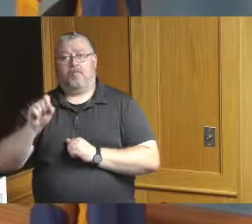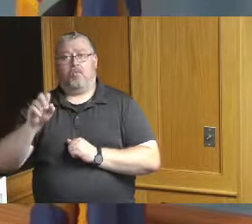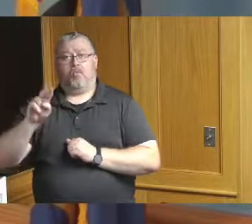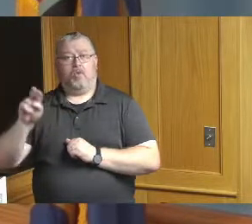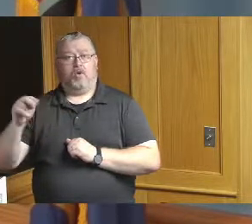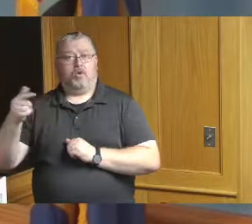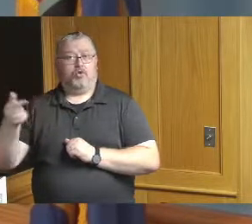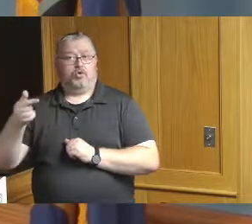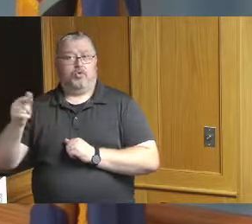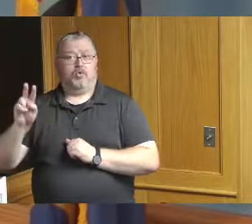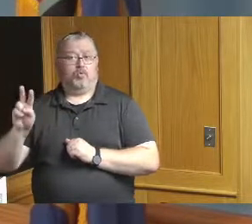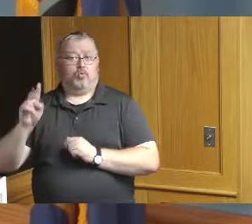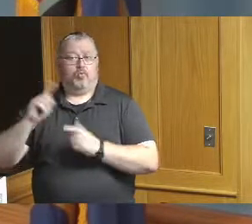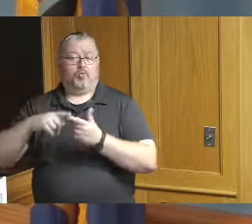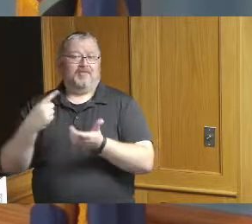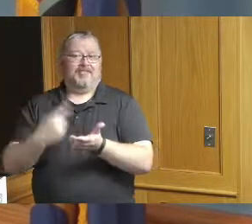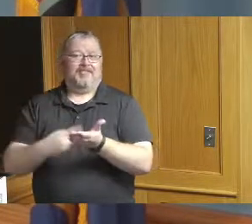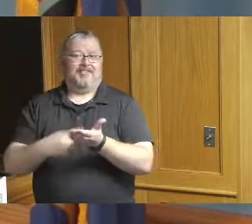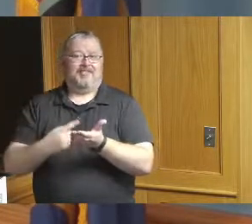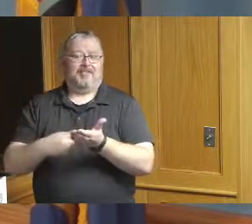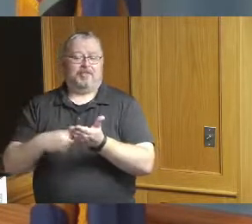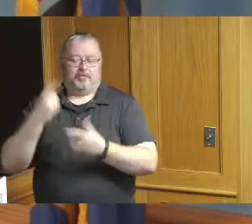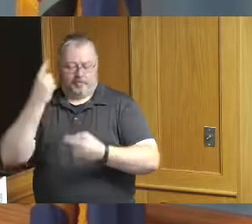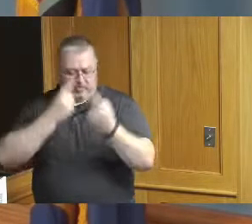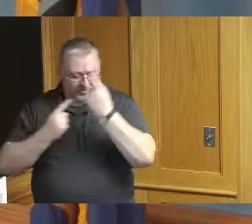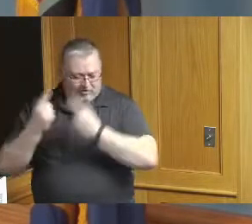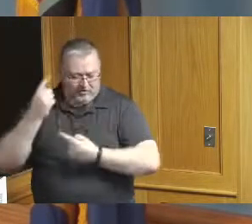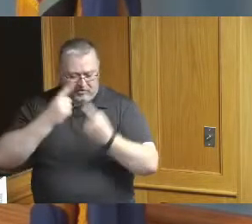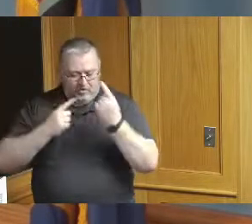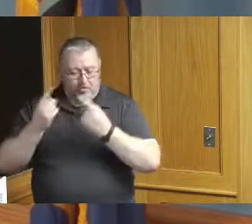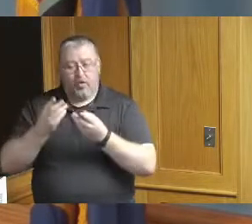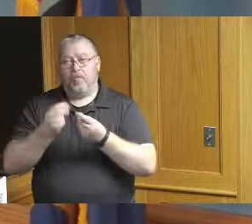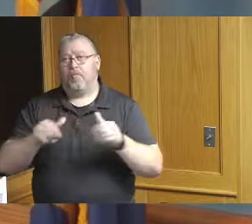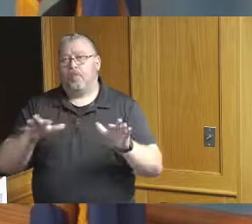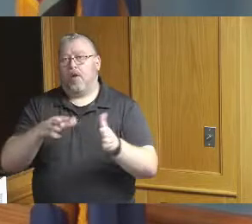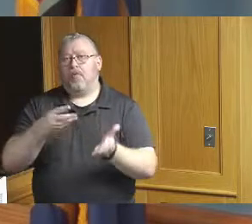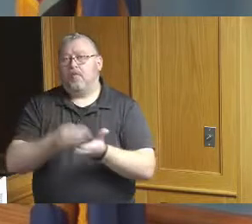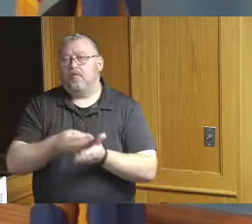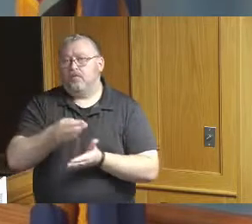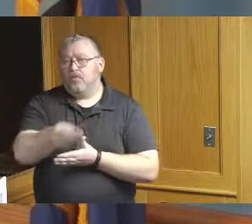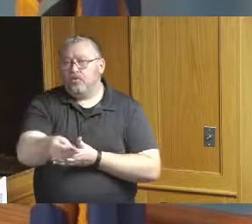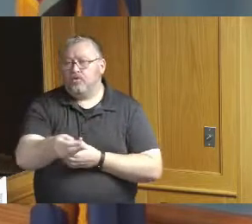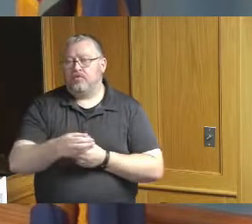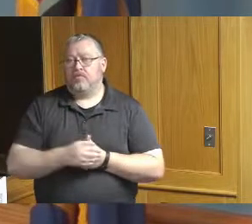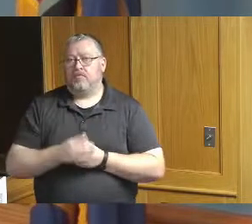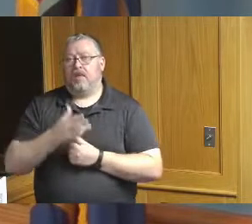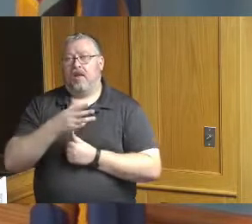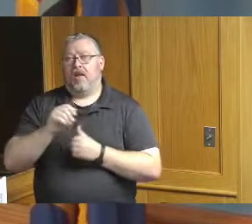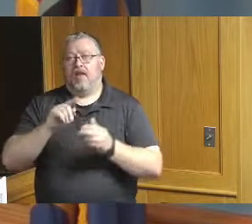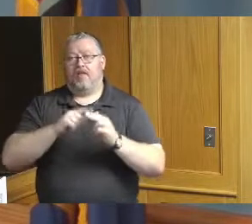g2 to discove to consider property acquisition and item 6 executive session